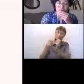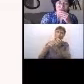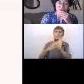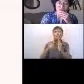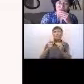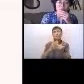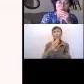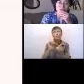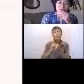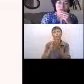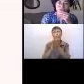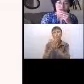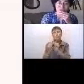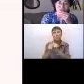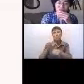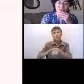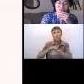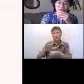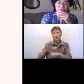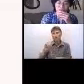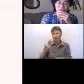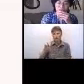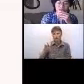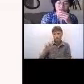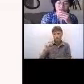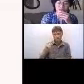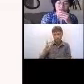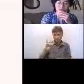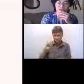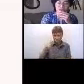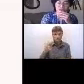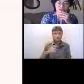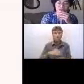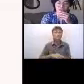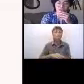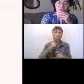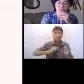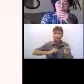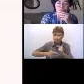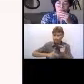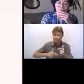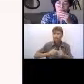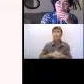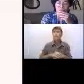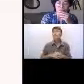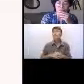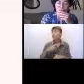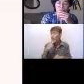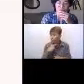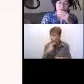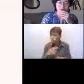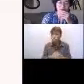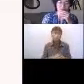and that really looks at interacting and hearing the voices and the experiences of those who